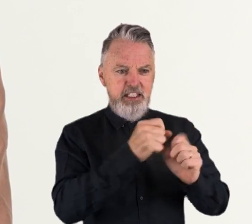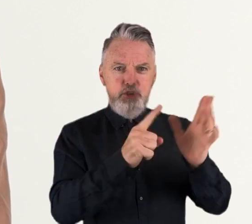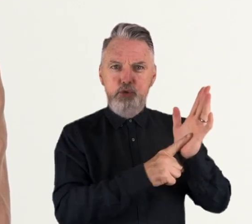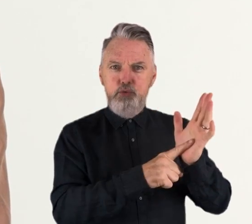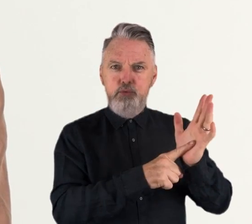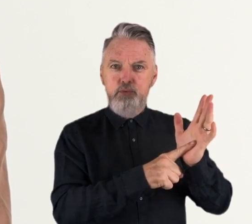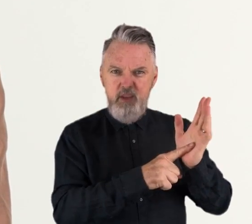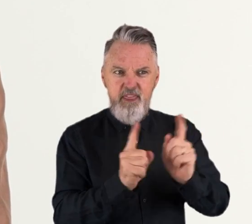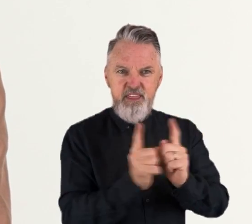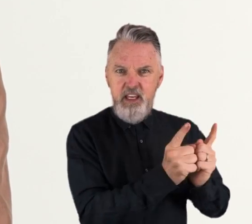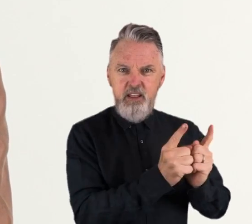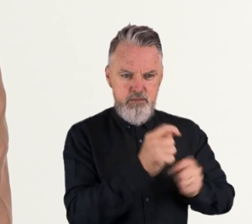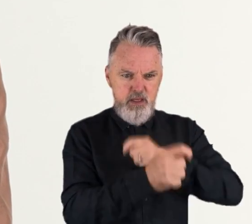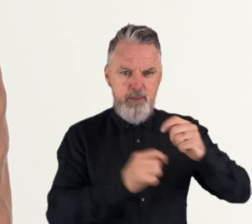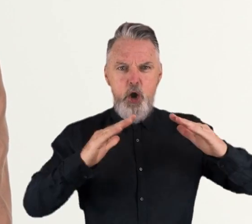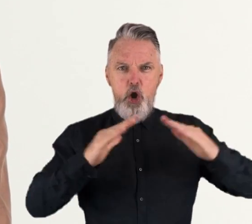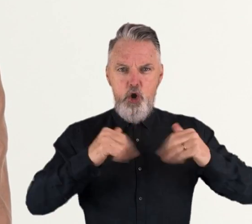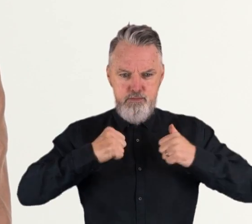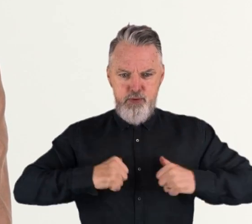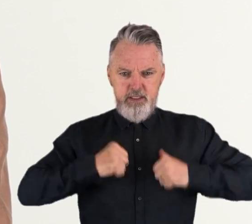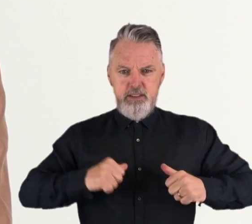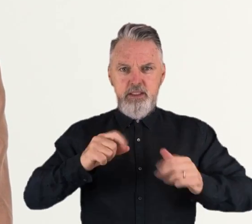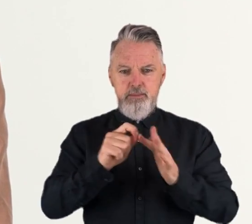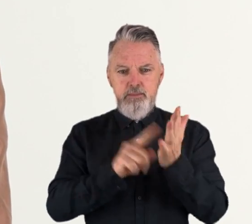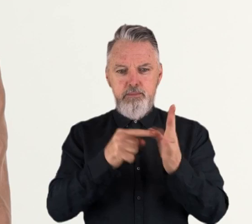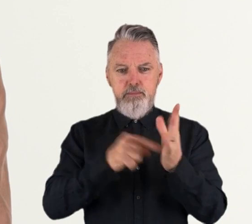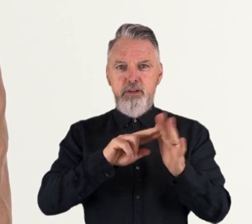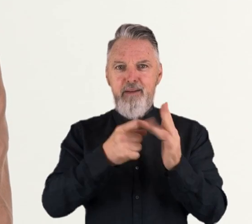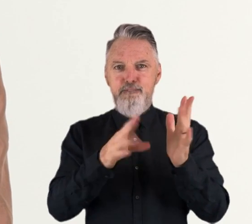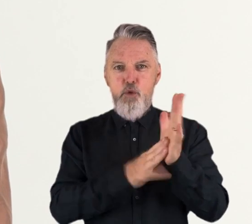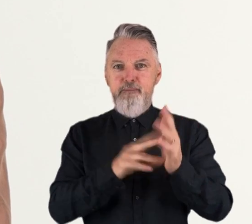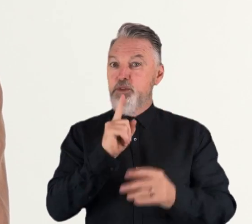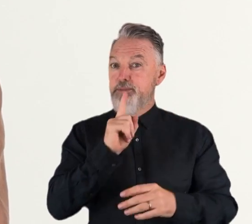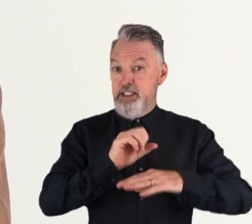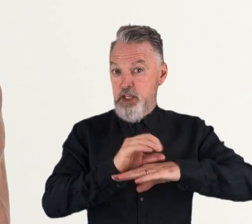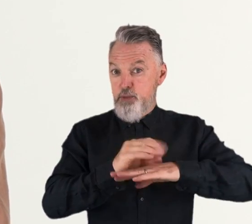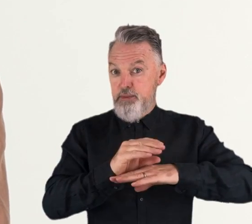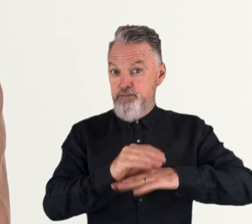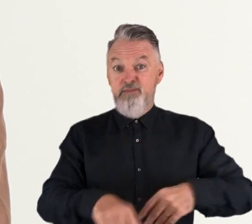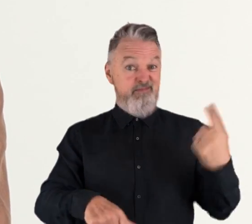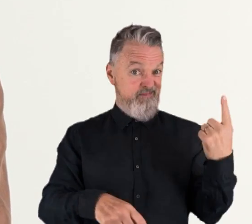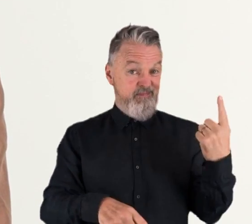into a home practice platform for speech therapy. We also have a multi-award winning engineer and designer